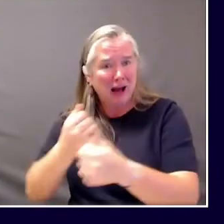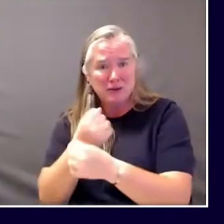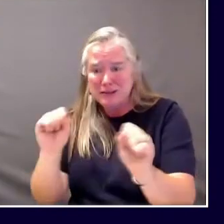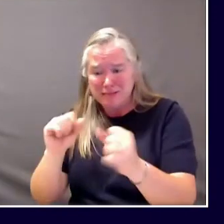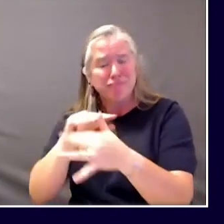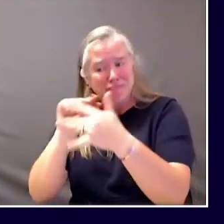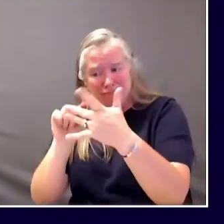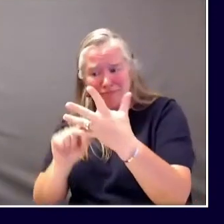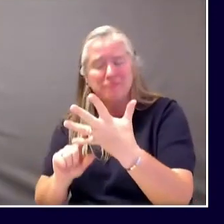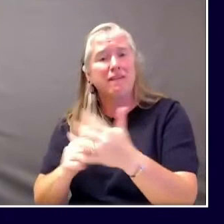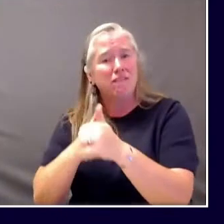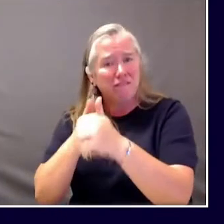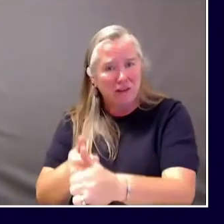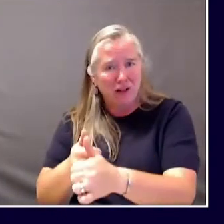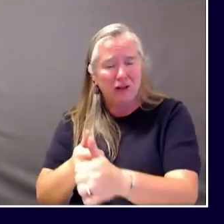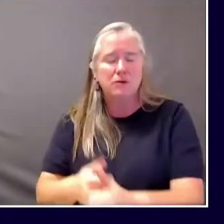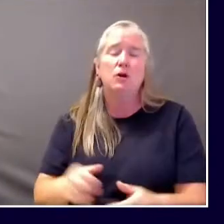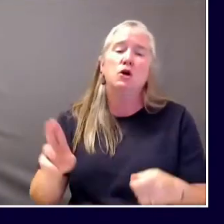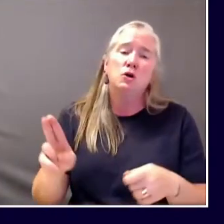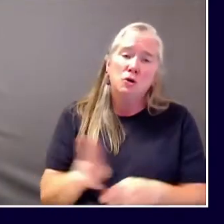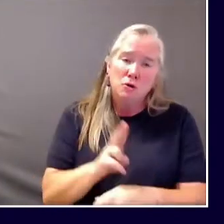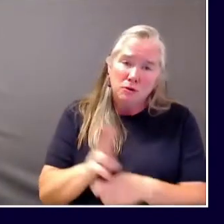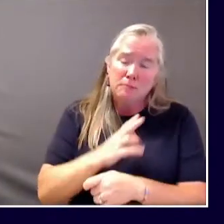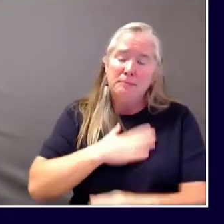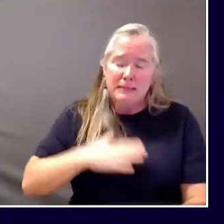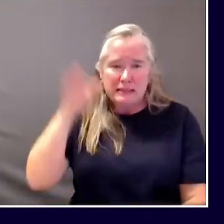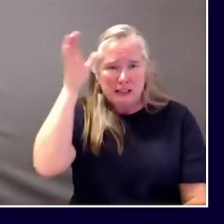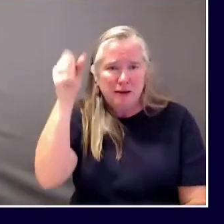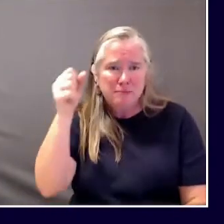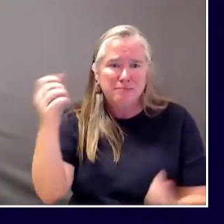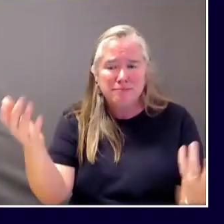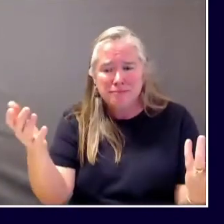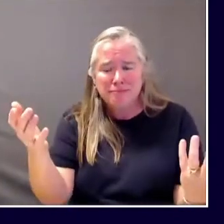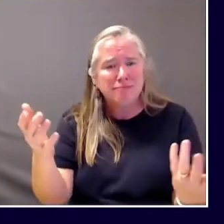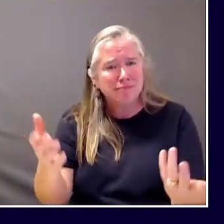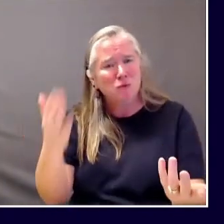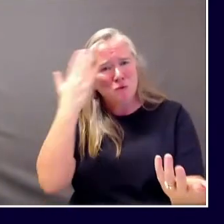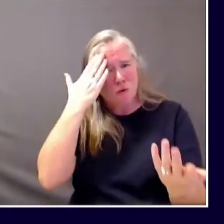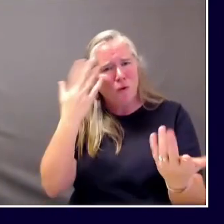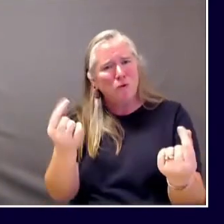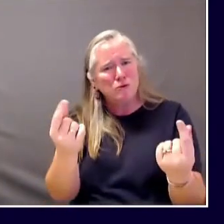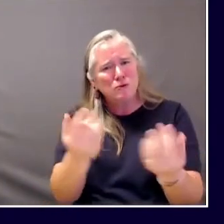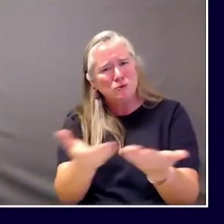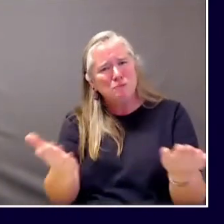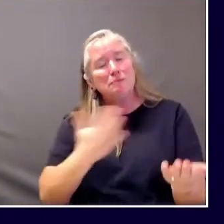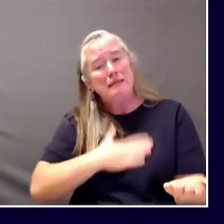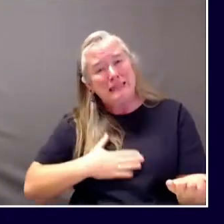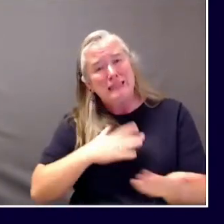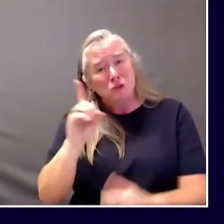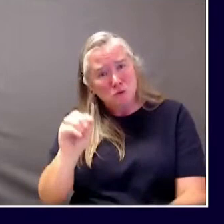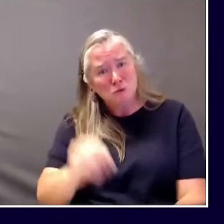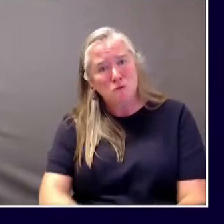it's about common sense